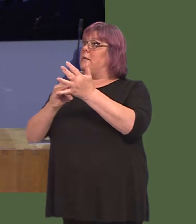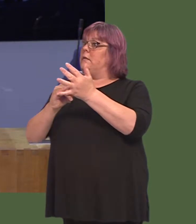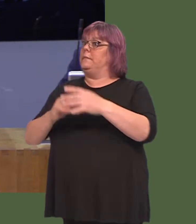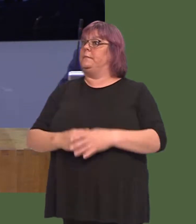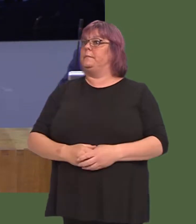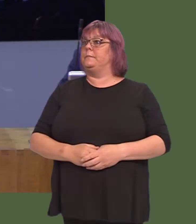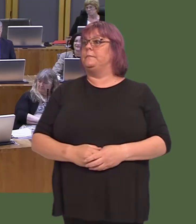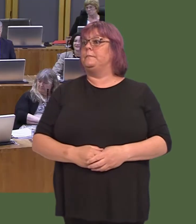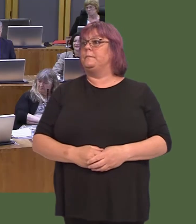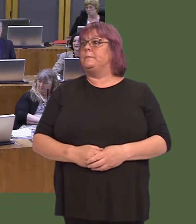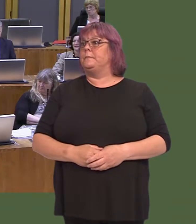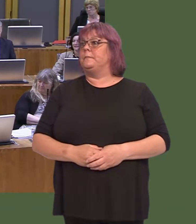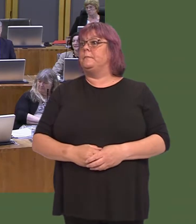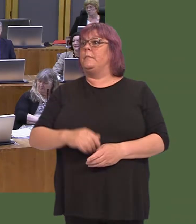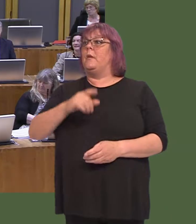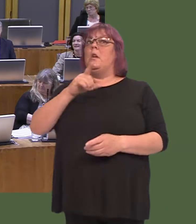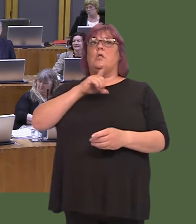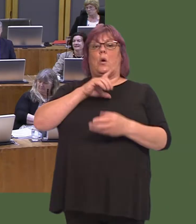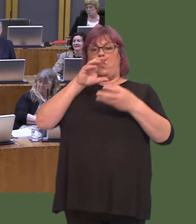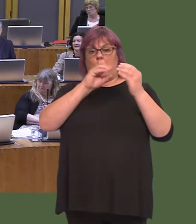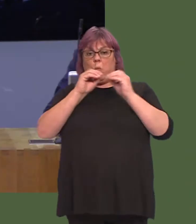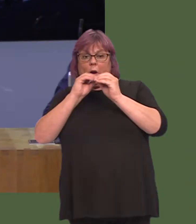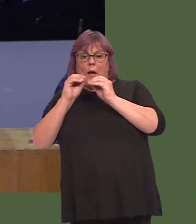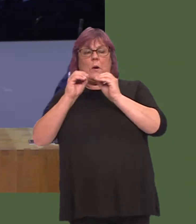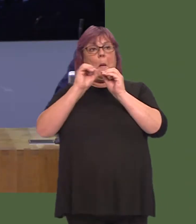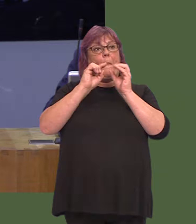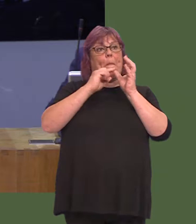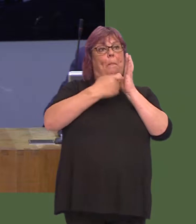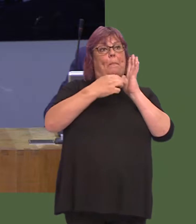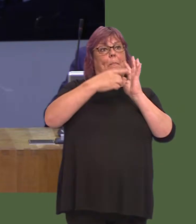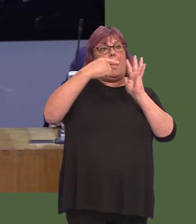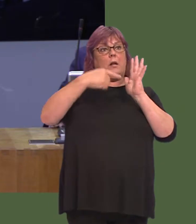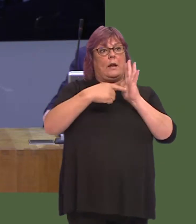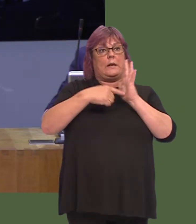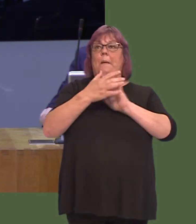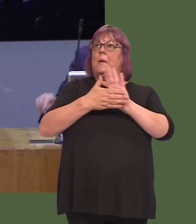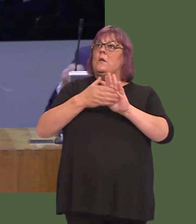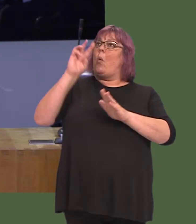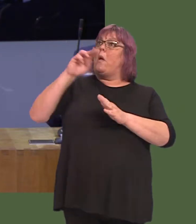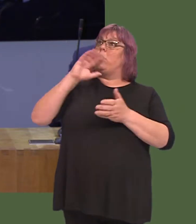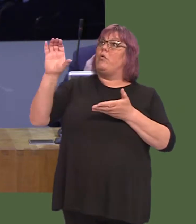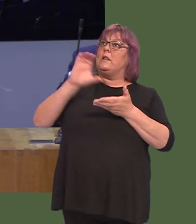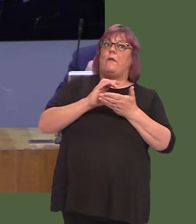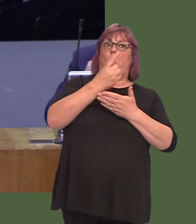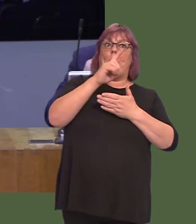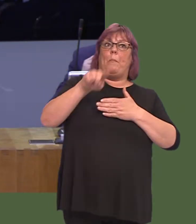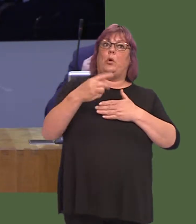As a result of Barnett, Wales is expected to receive £1.2 billion.